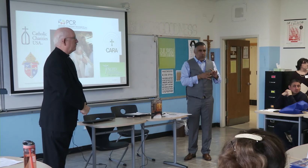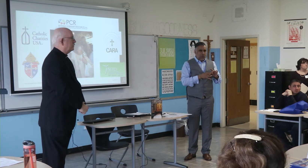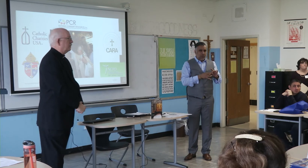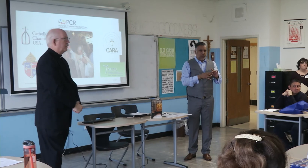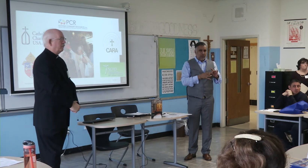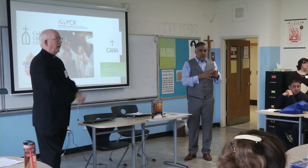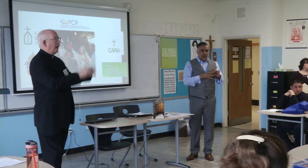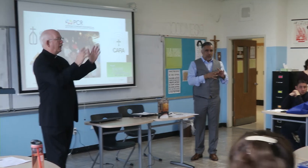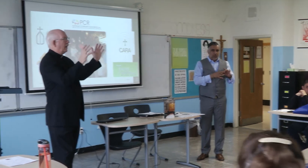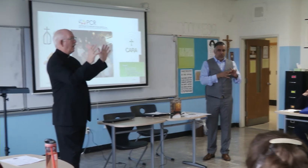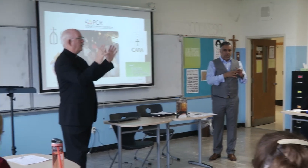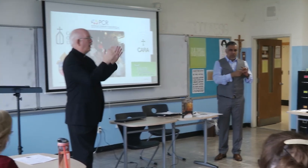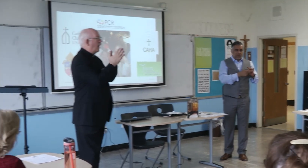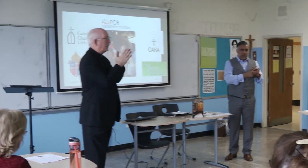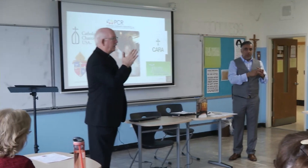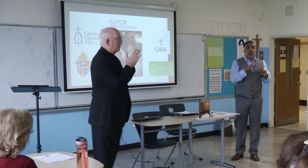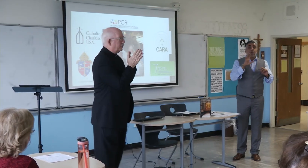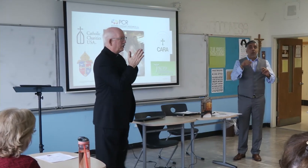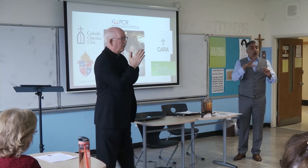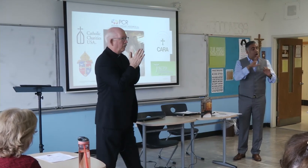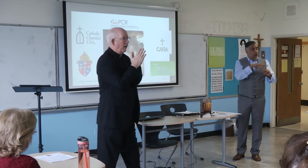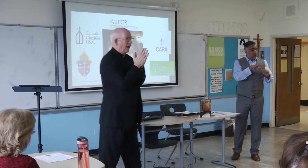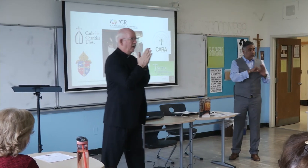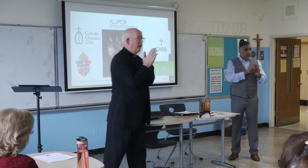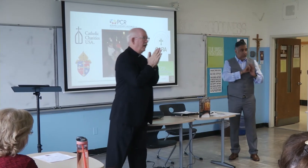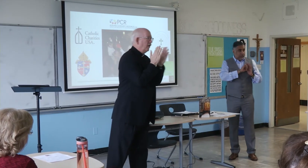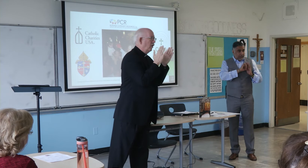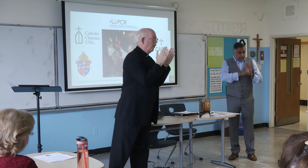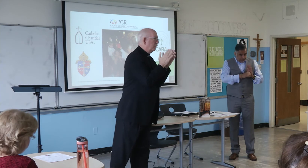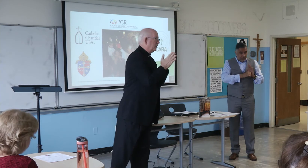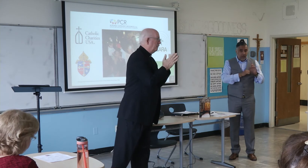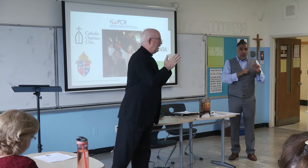But again, I would highlight in a particular way, you know, it was a meeting